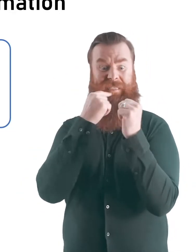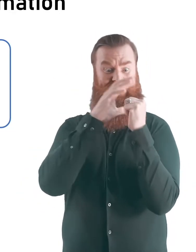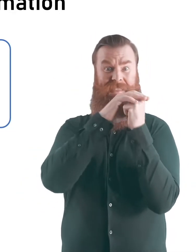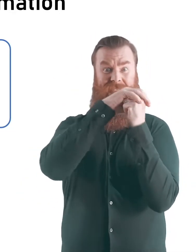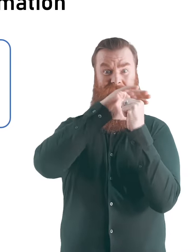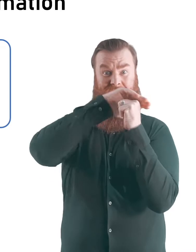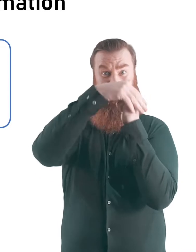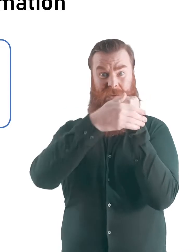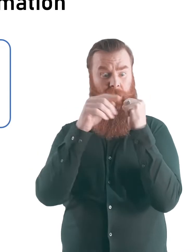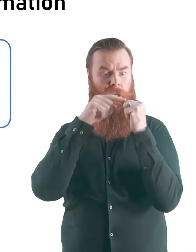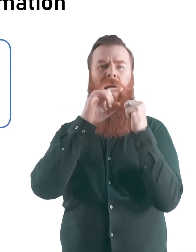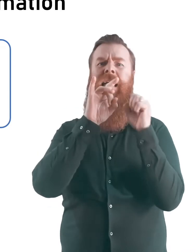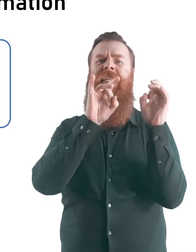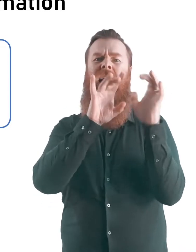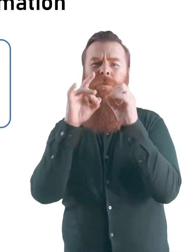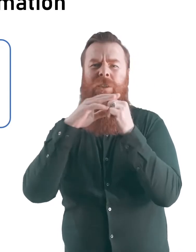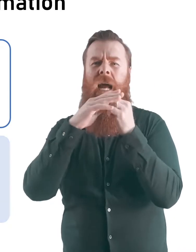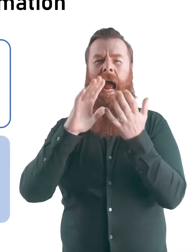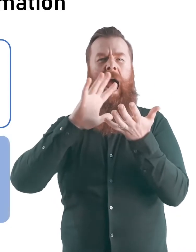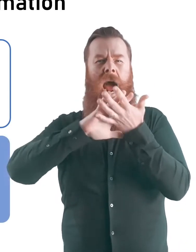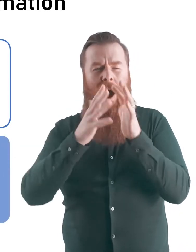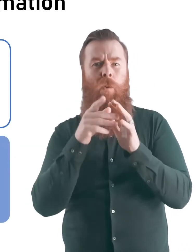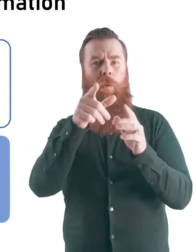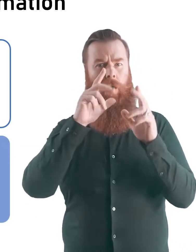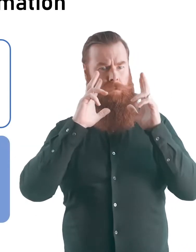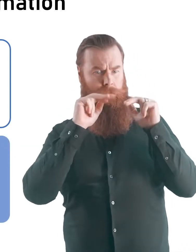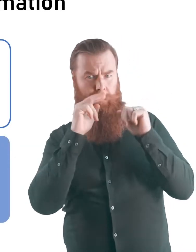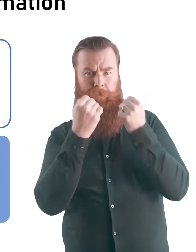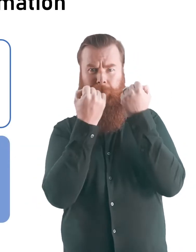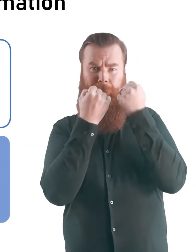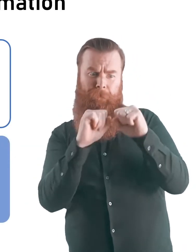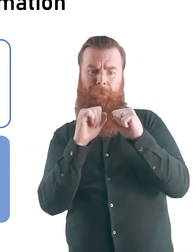tooth decay and ways to prevent tooth decay.